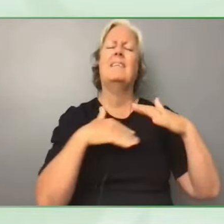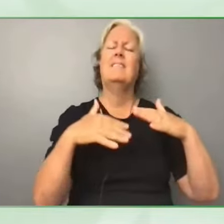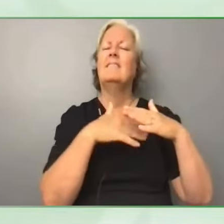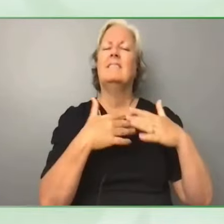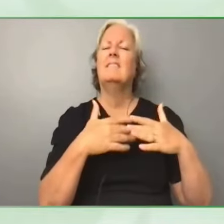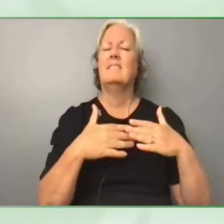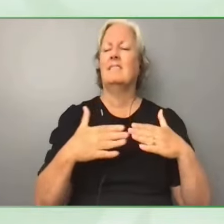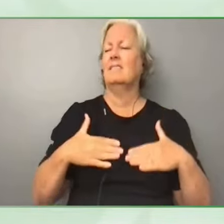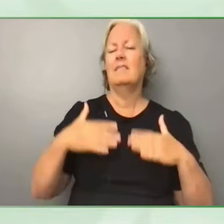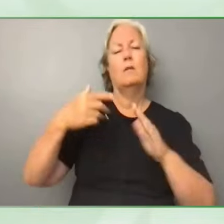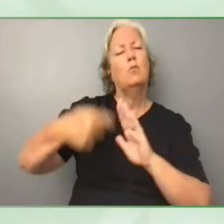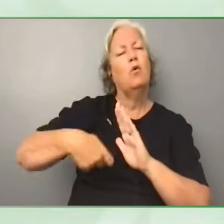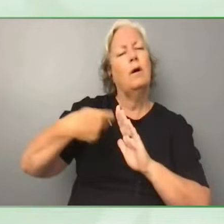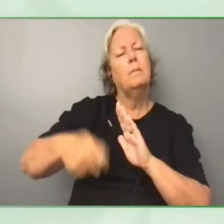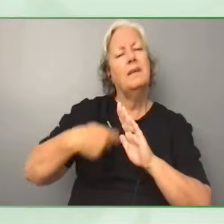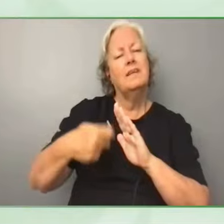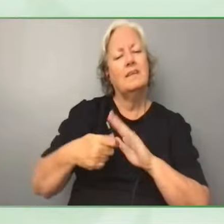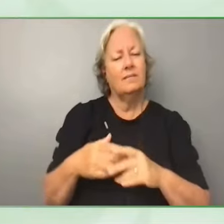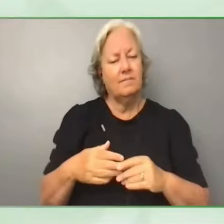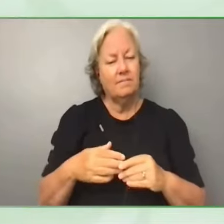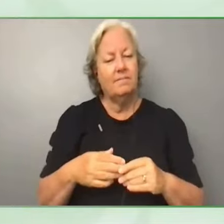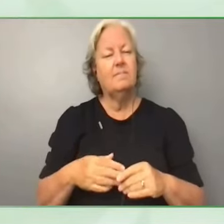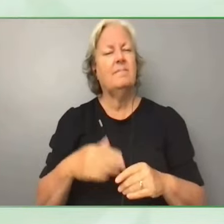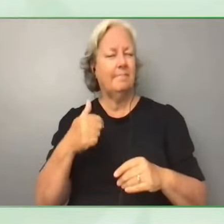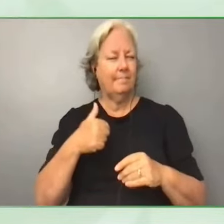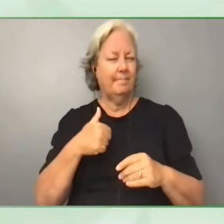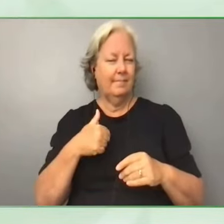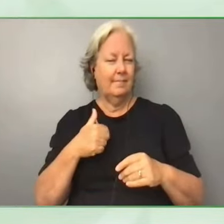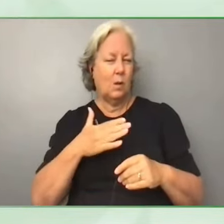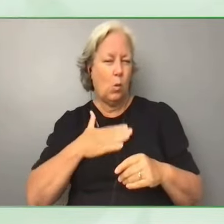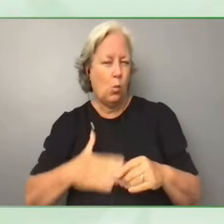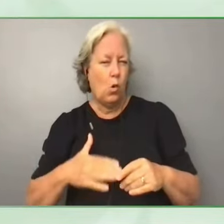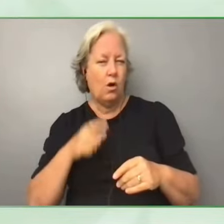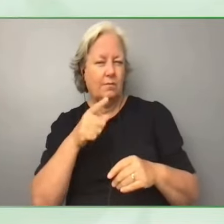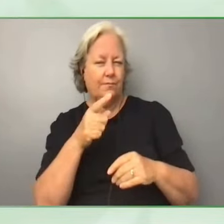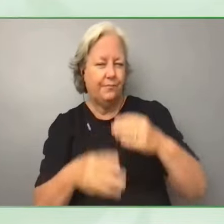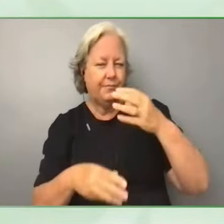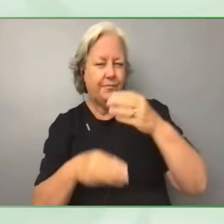if it's fine but you just want to add the perspective of the parents.